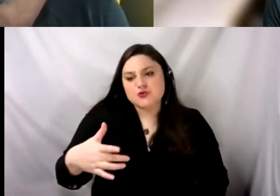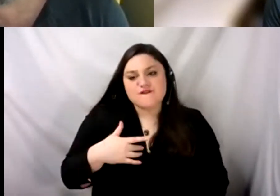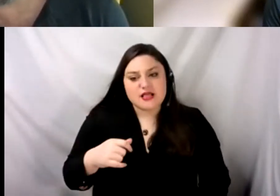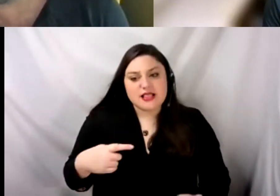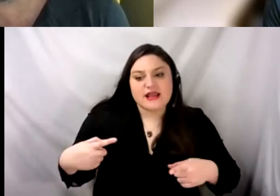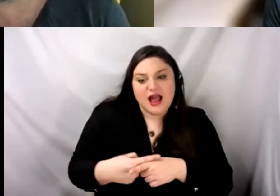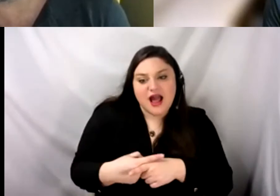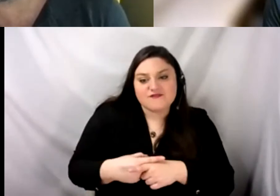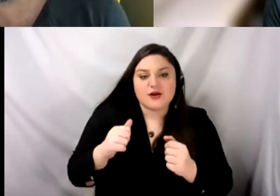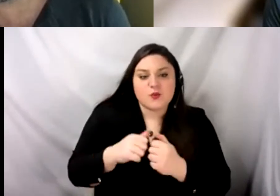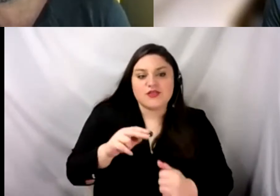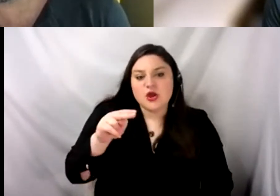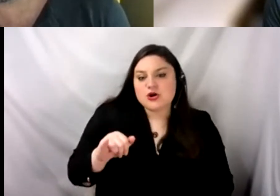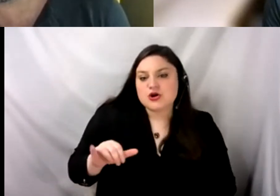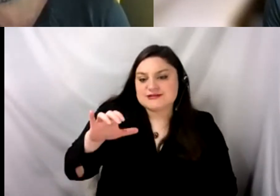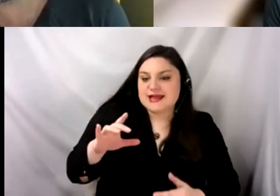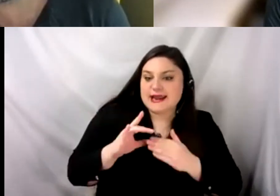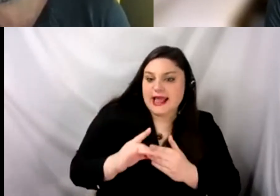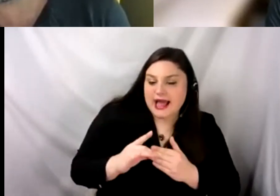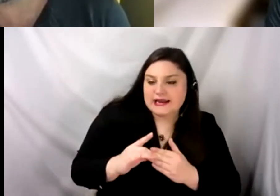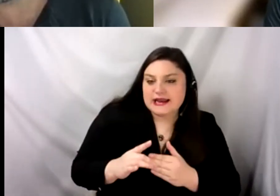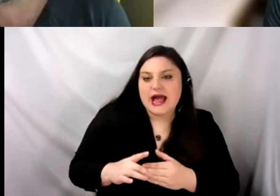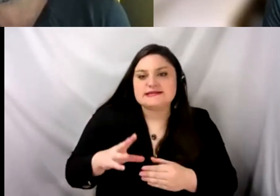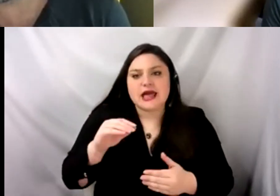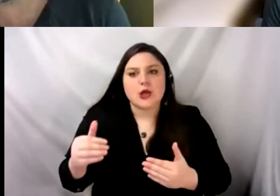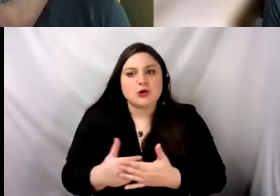guidance. And new safety plans required by the hero Act announced by